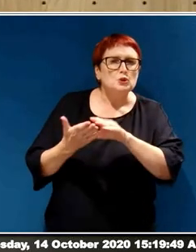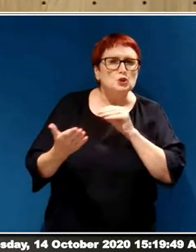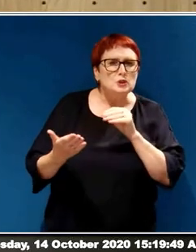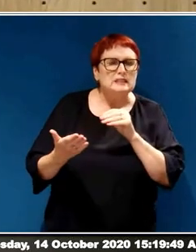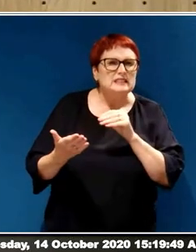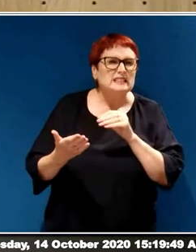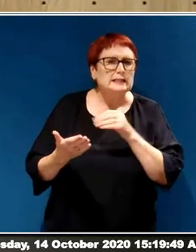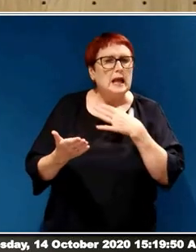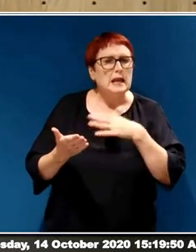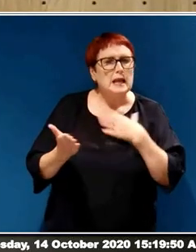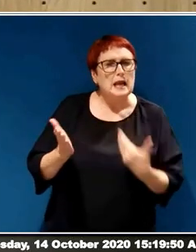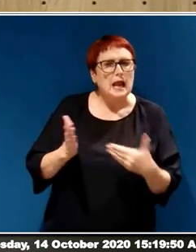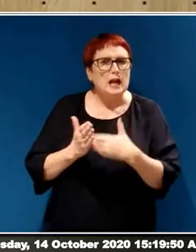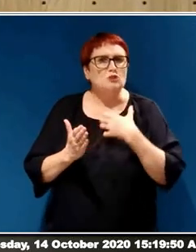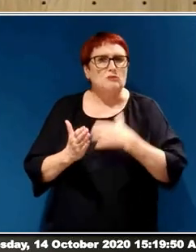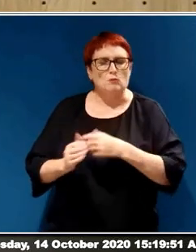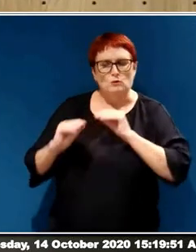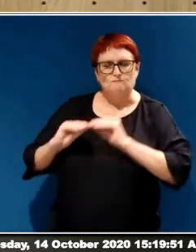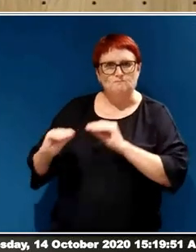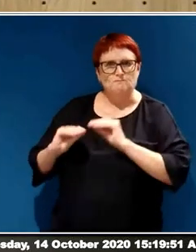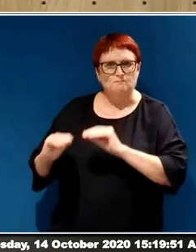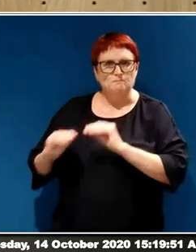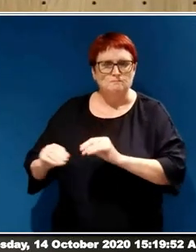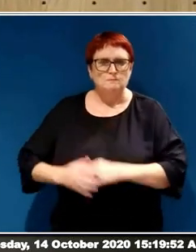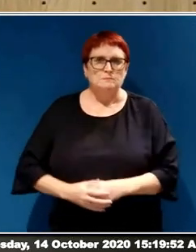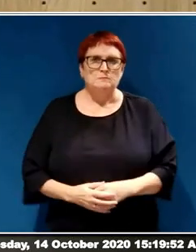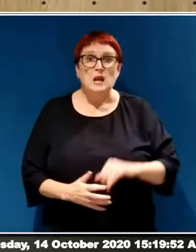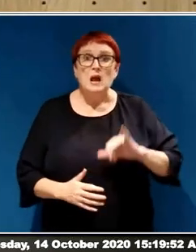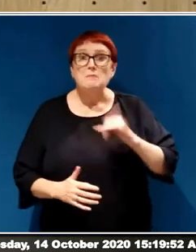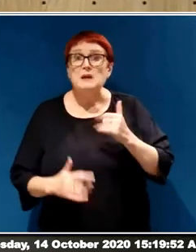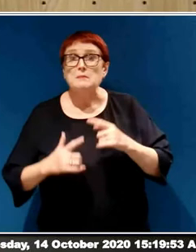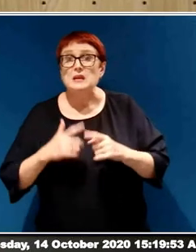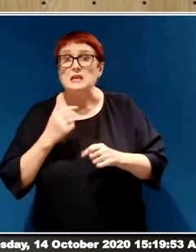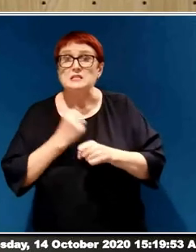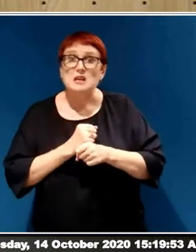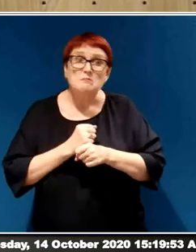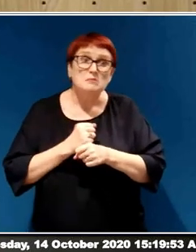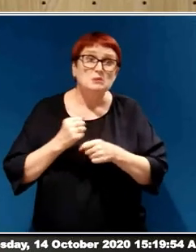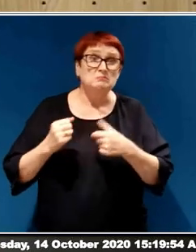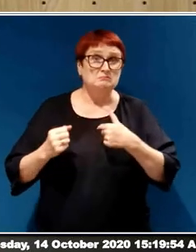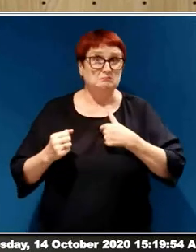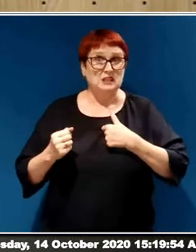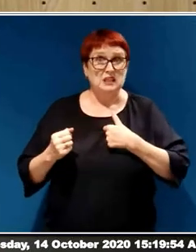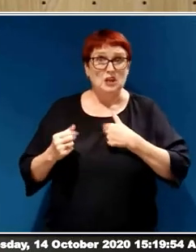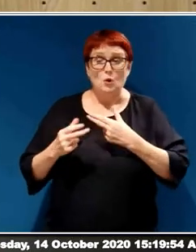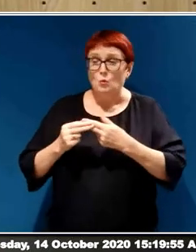So it might be that I work with students in a small group to help them